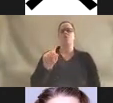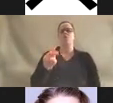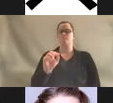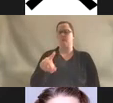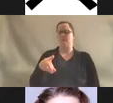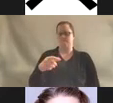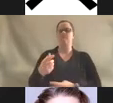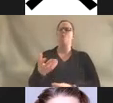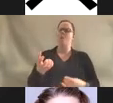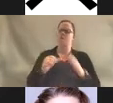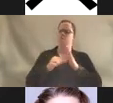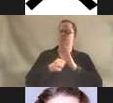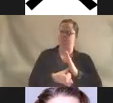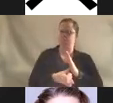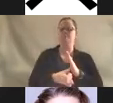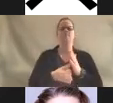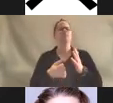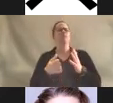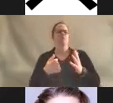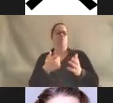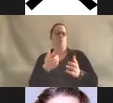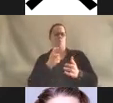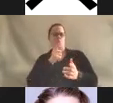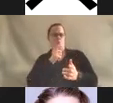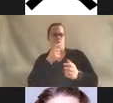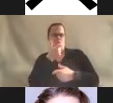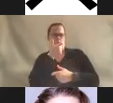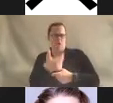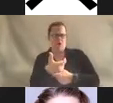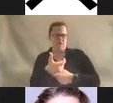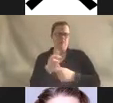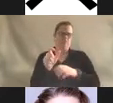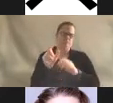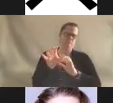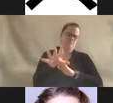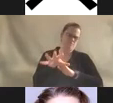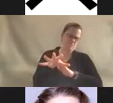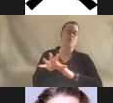and to anybody else who watches this afterwards, is that the members of OHEA